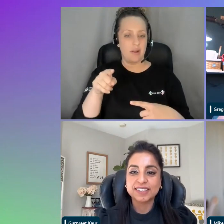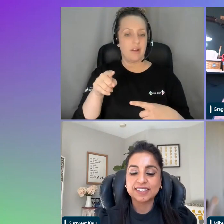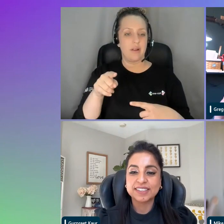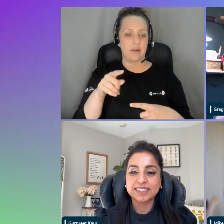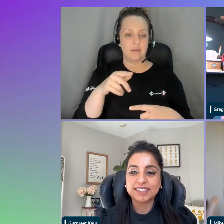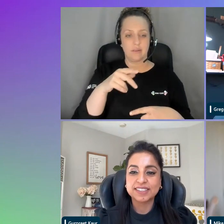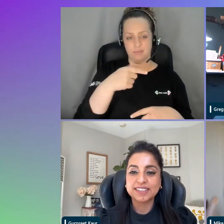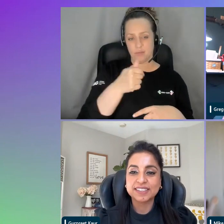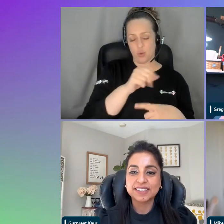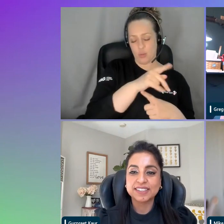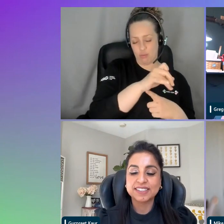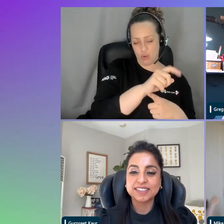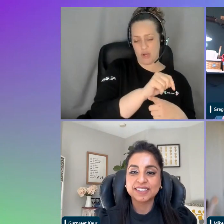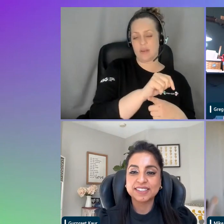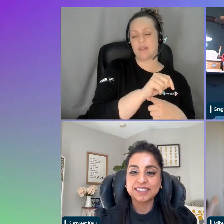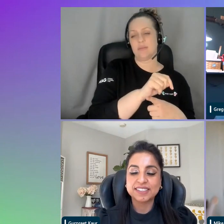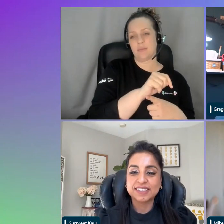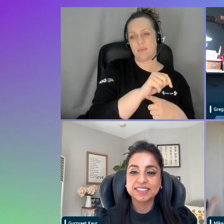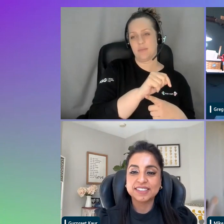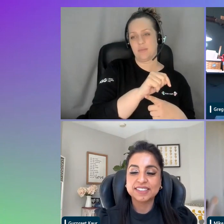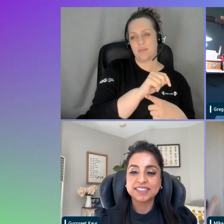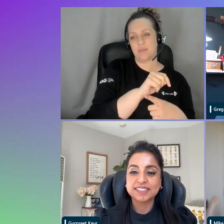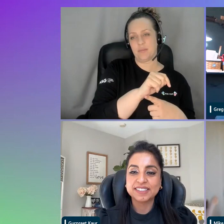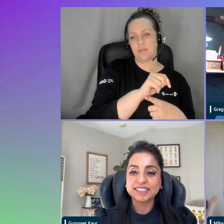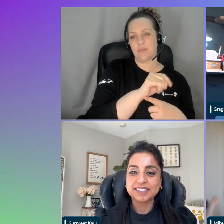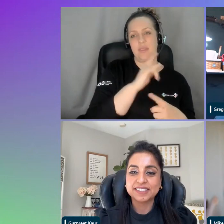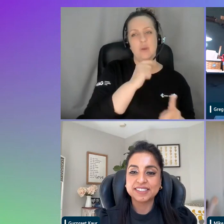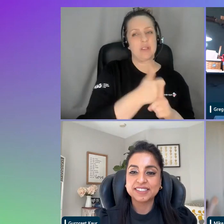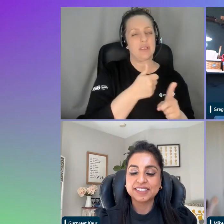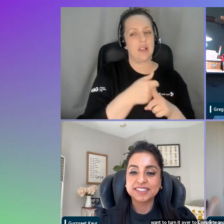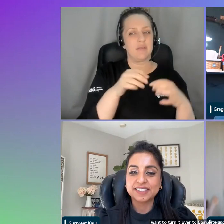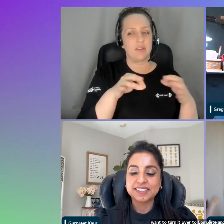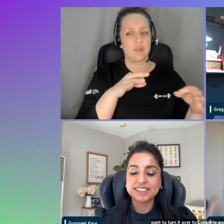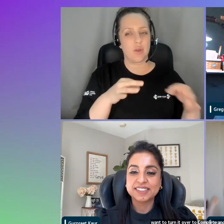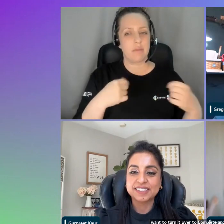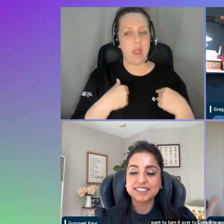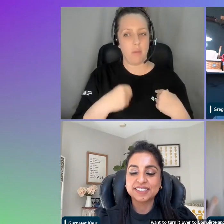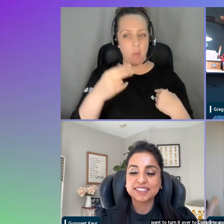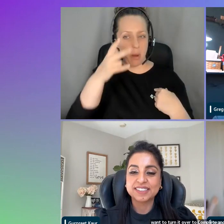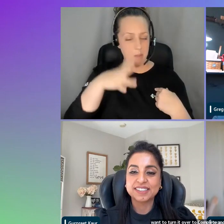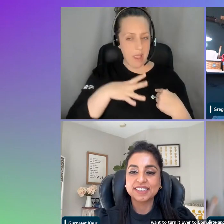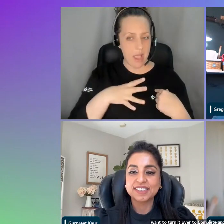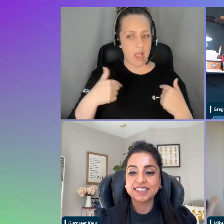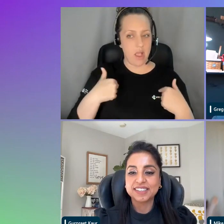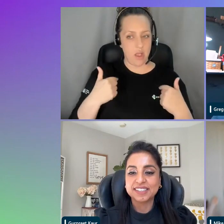tell you a little bit more about herself. Before I do that though, I almost forgot, uh, a little self description here I